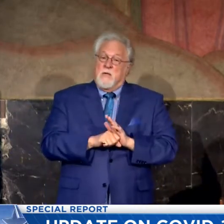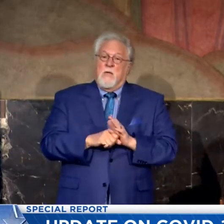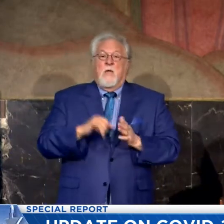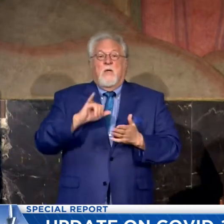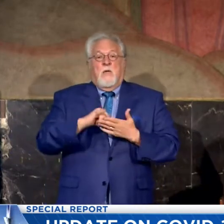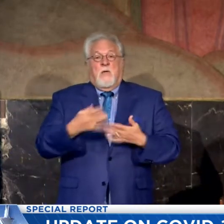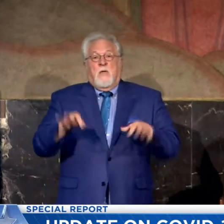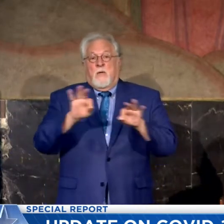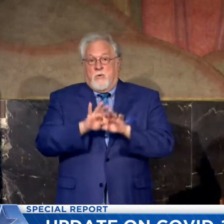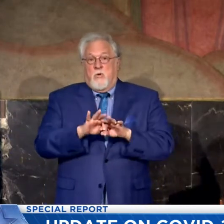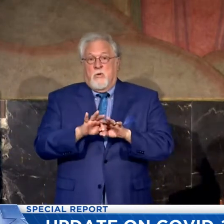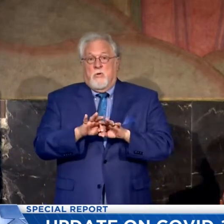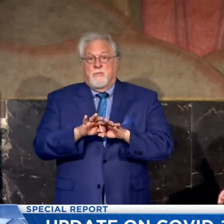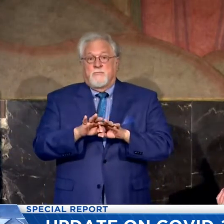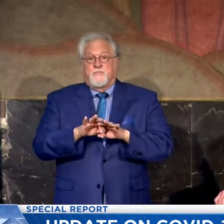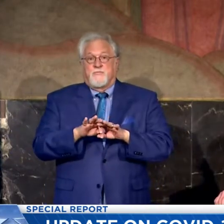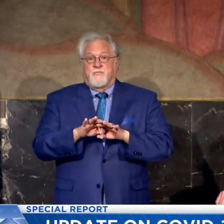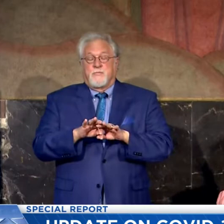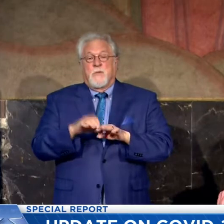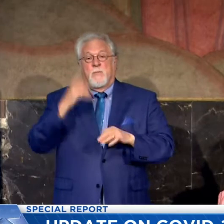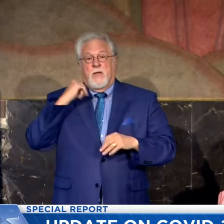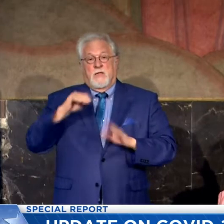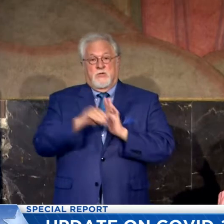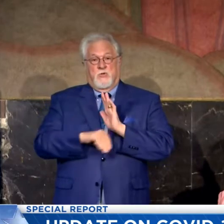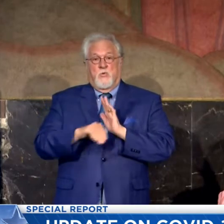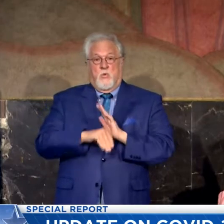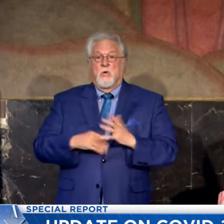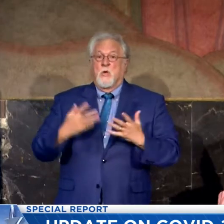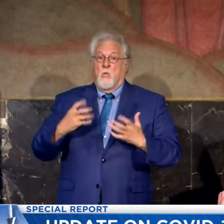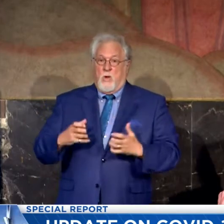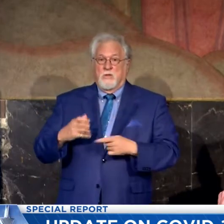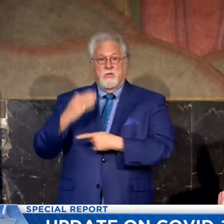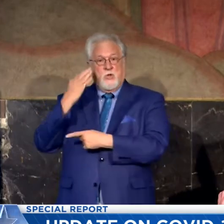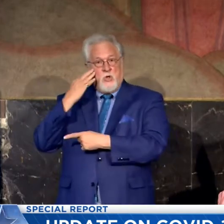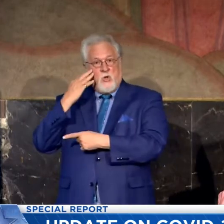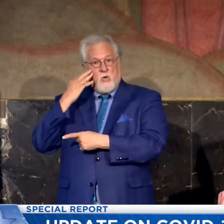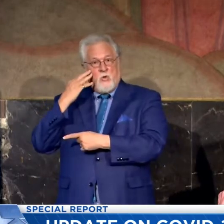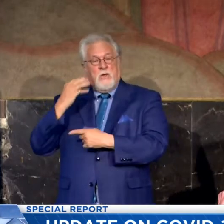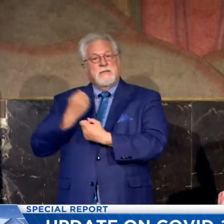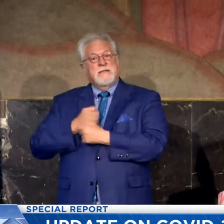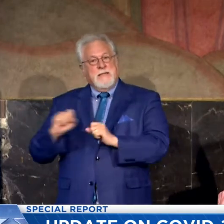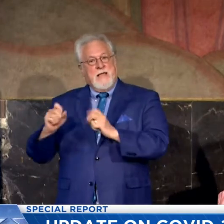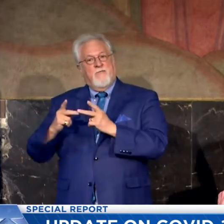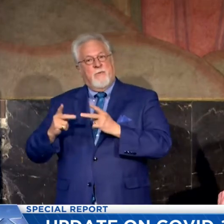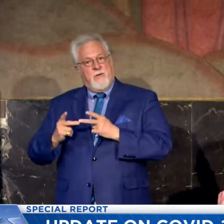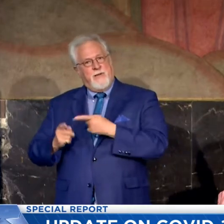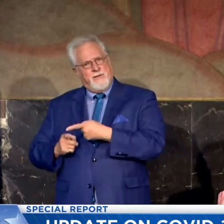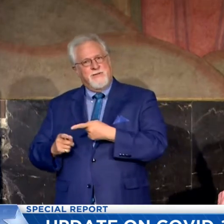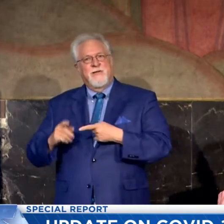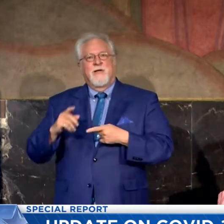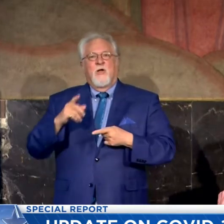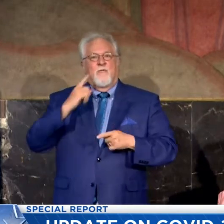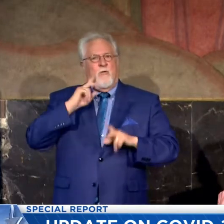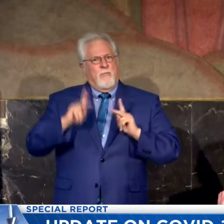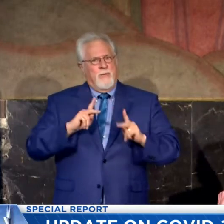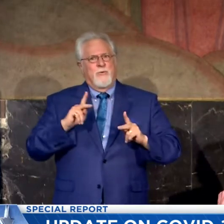STATE. THEY CONTINUE TO BE RESTRICTIONS THERE THAT MIGHT BE A LITTLE MORE THAN WE HAVE STATEWIDE.